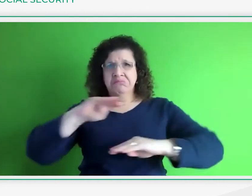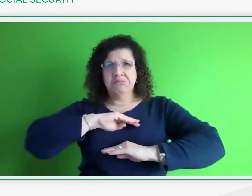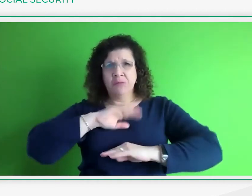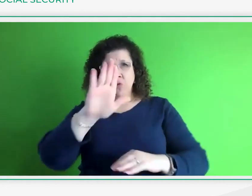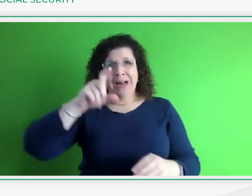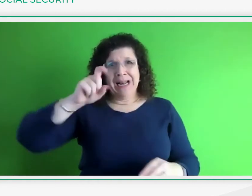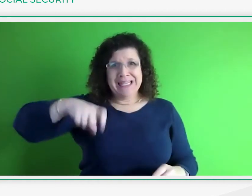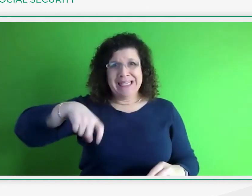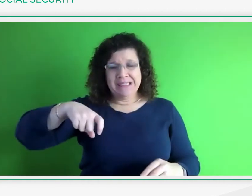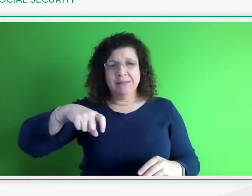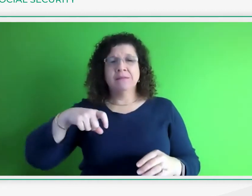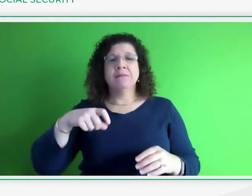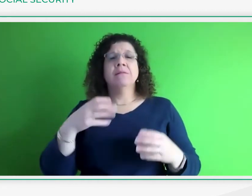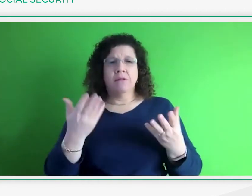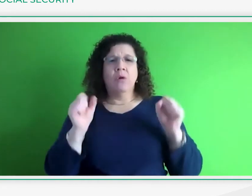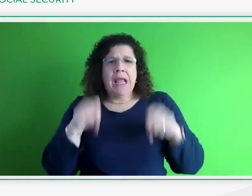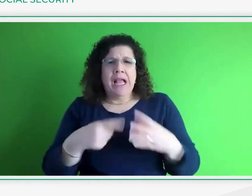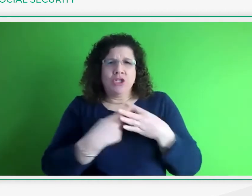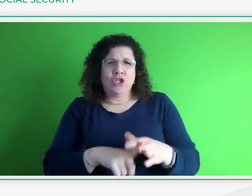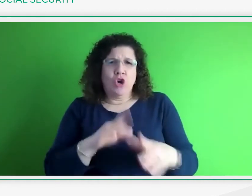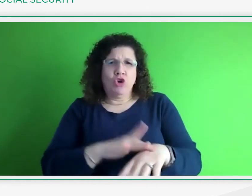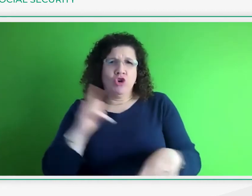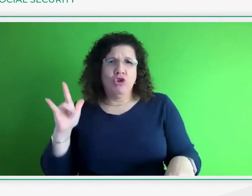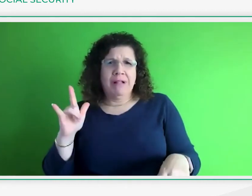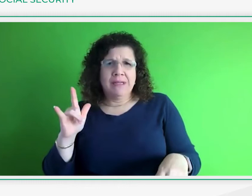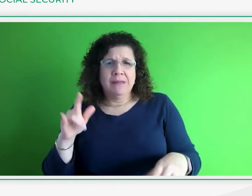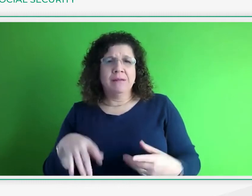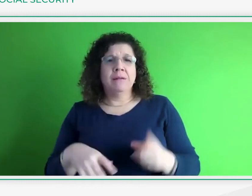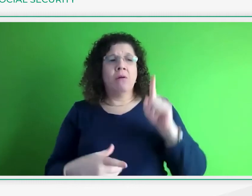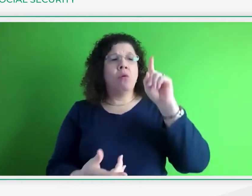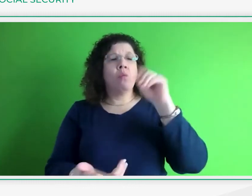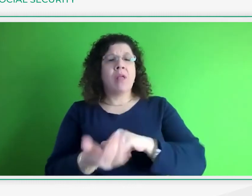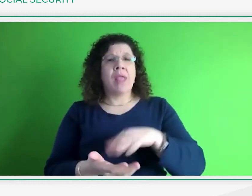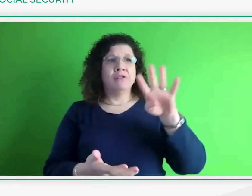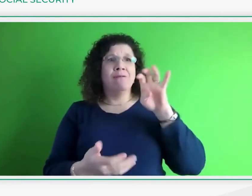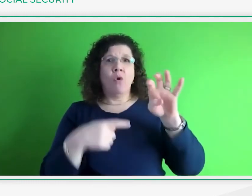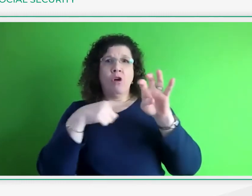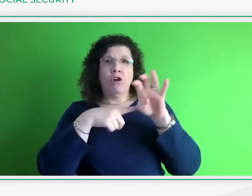you might well satisfy the need of, you know, making your ends meet and budgeting.